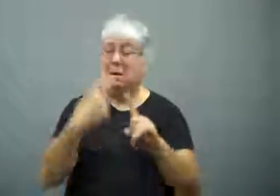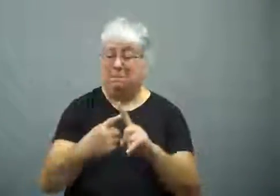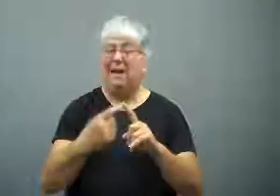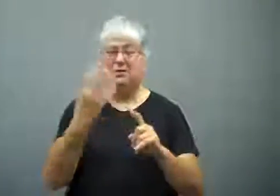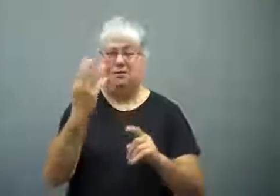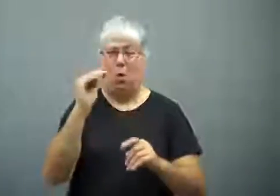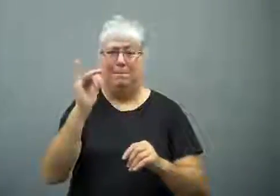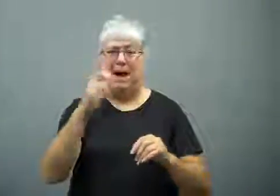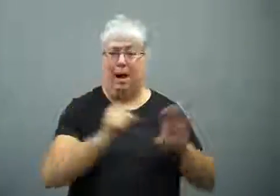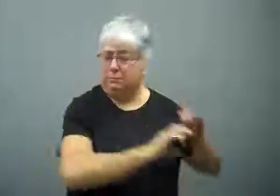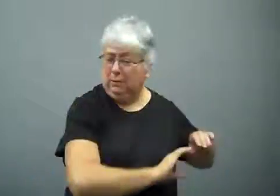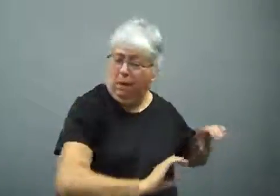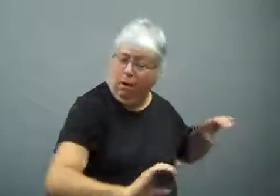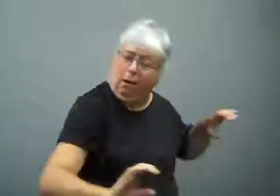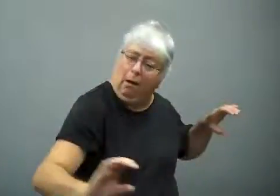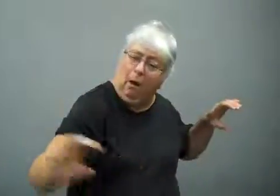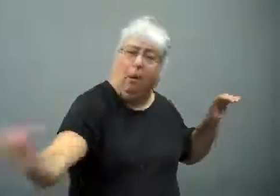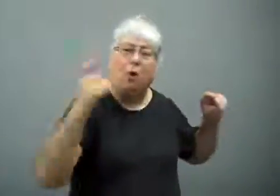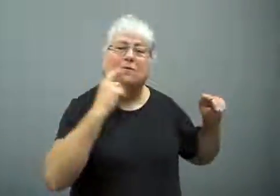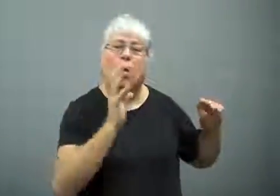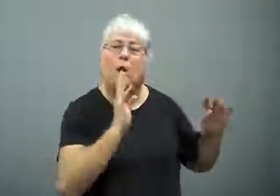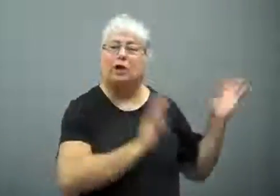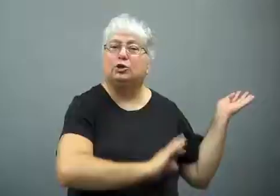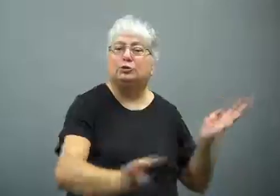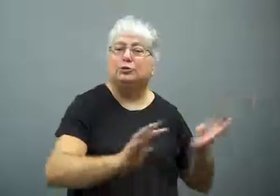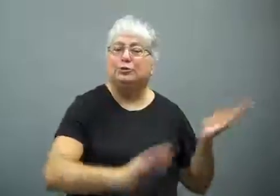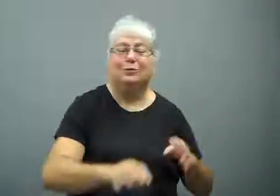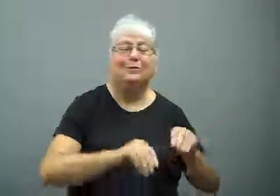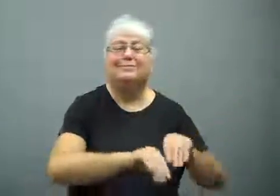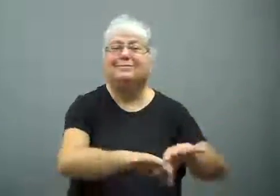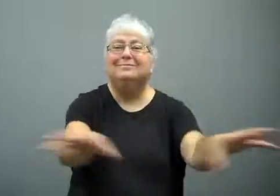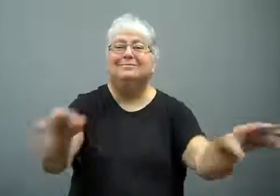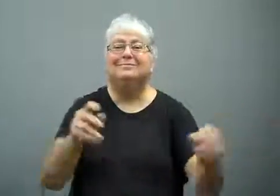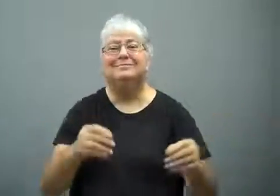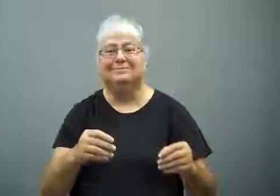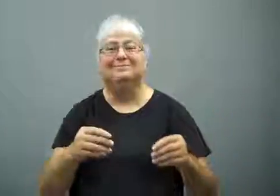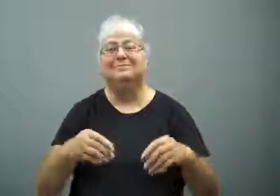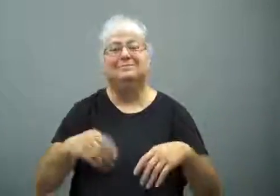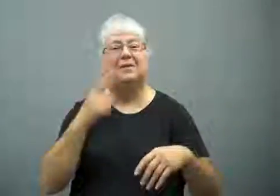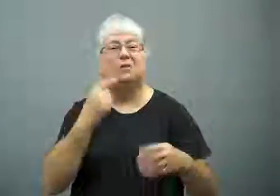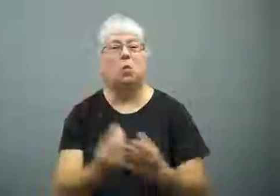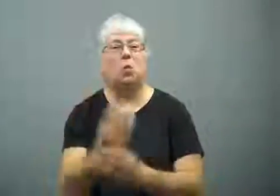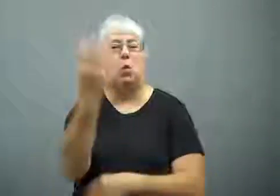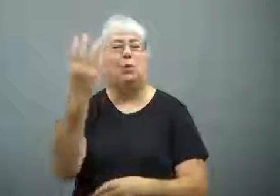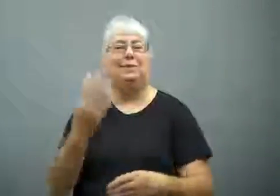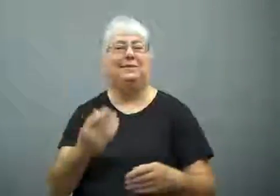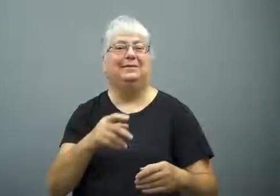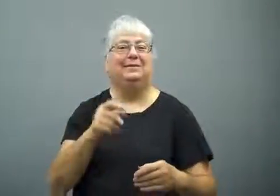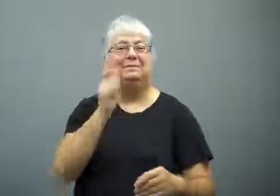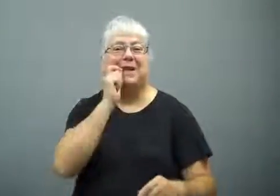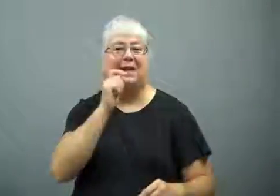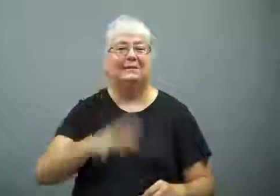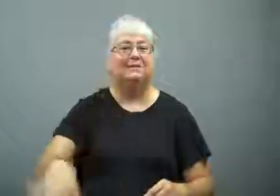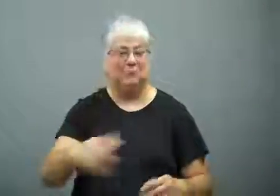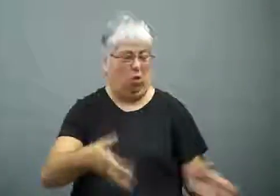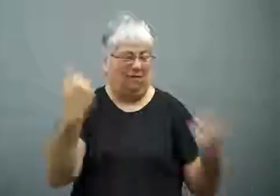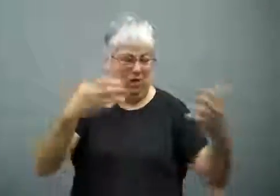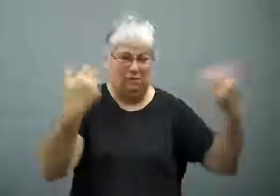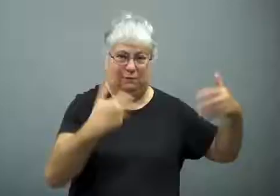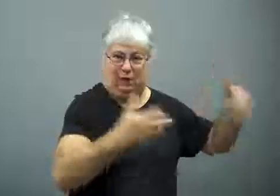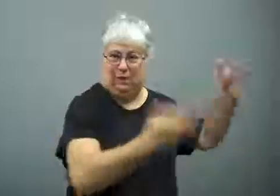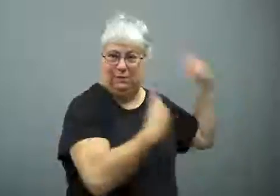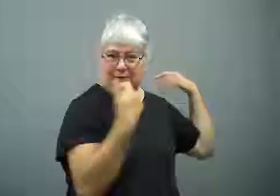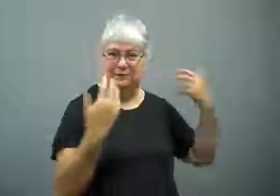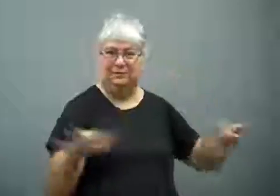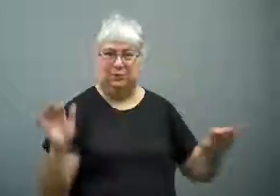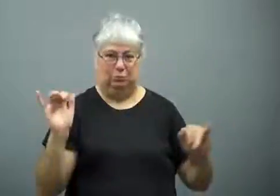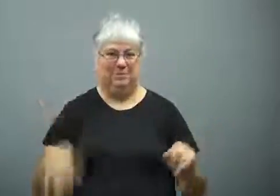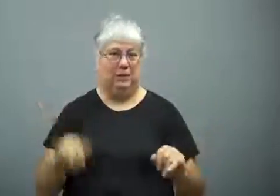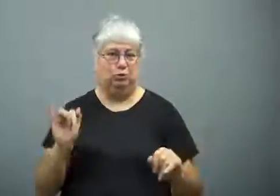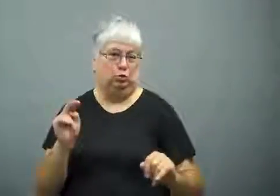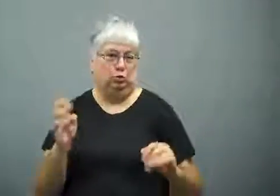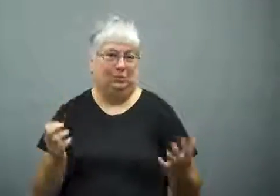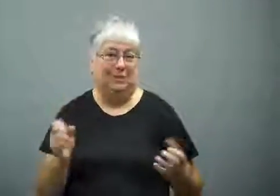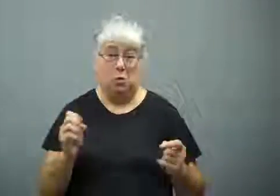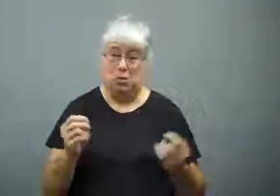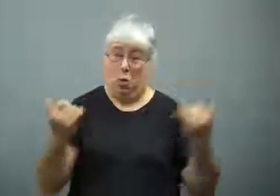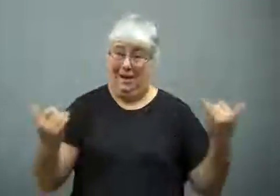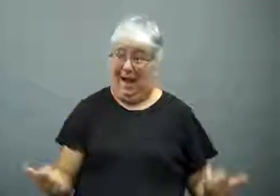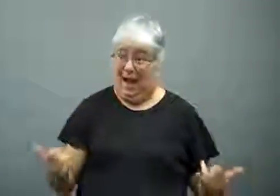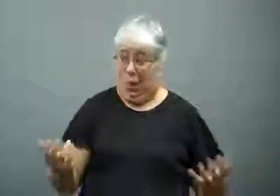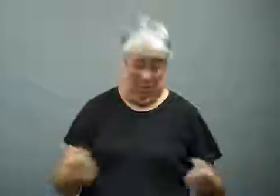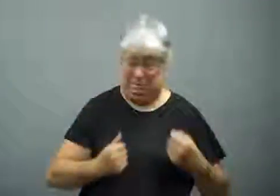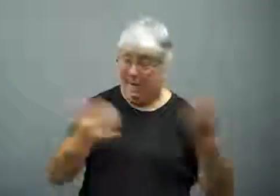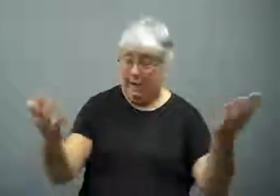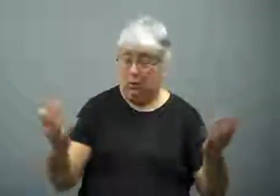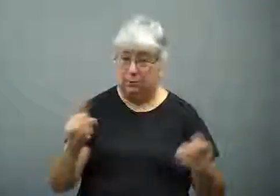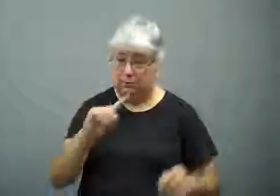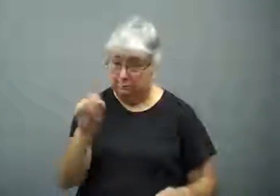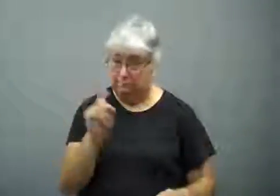Four miles of irrigation tubing was also pulled out.